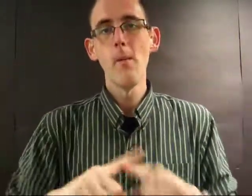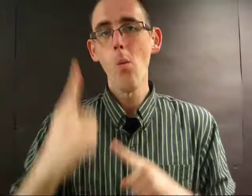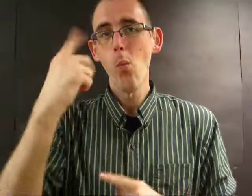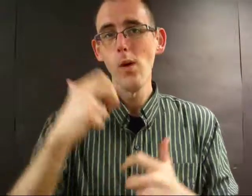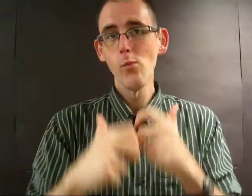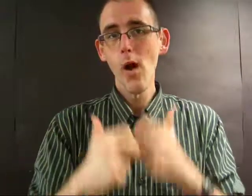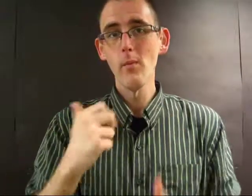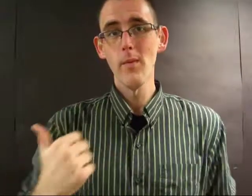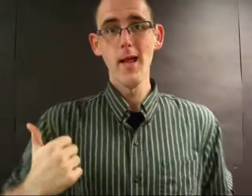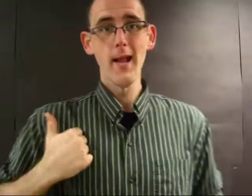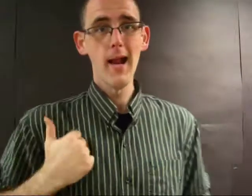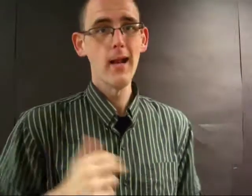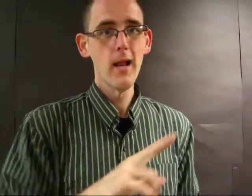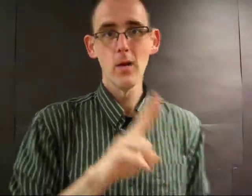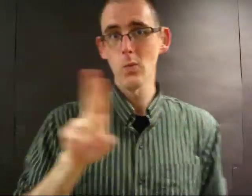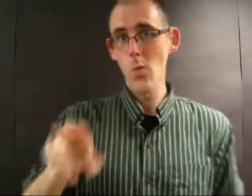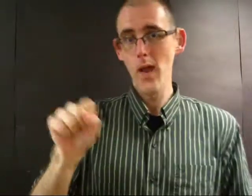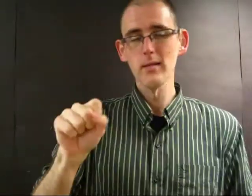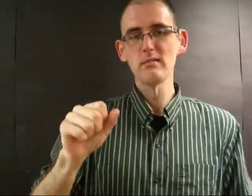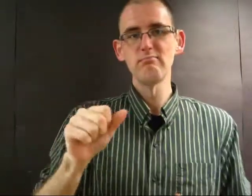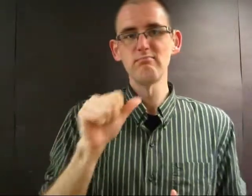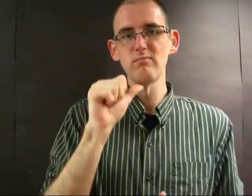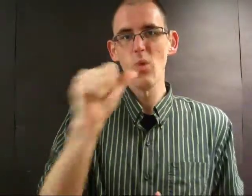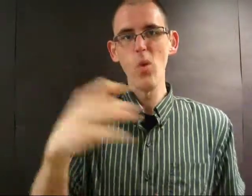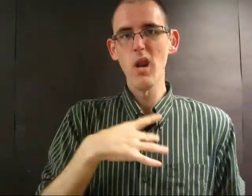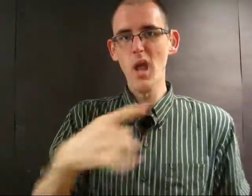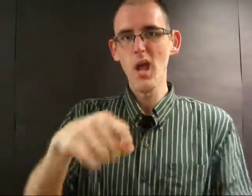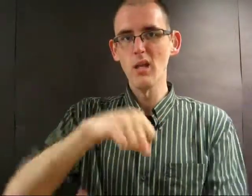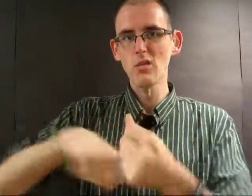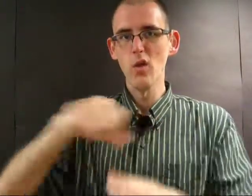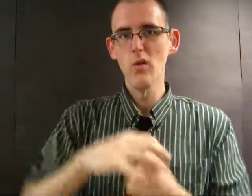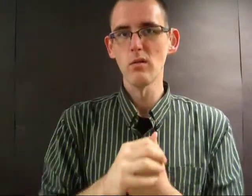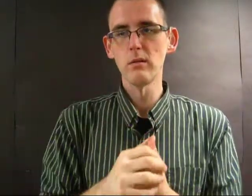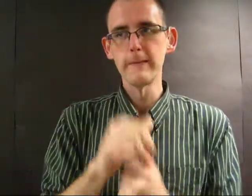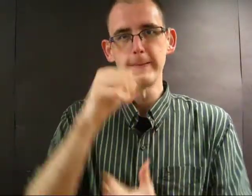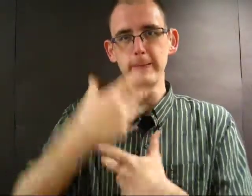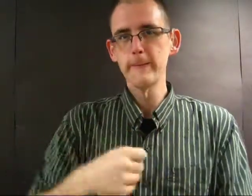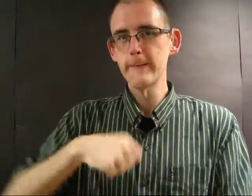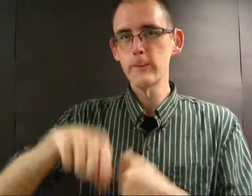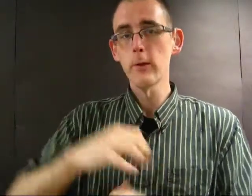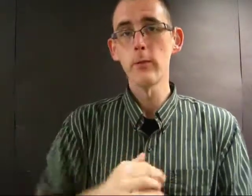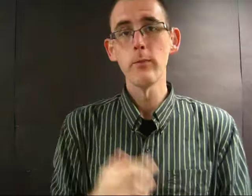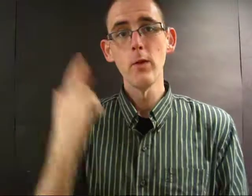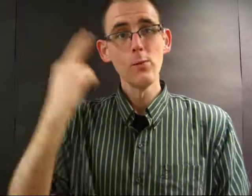Unfortunately, Canada and the U.S. don't trust each other at all.